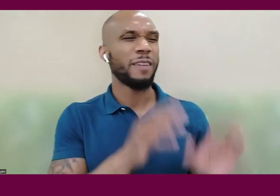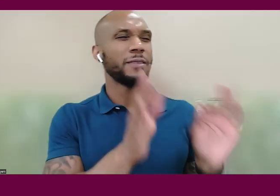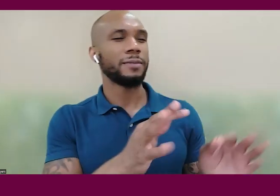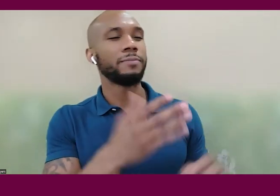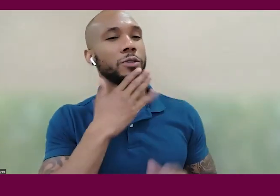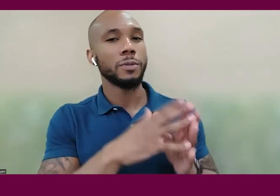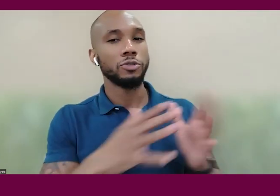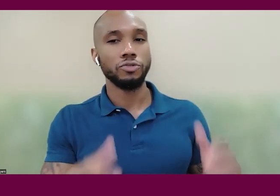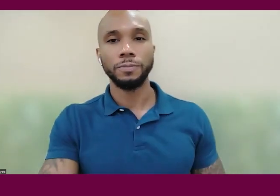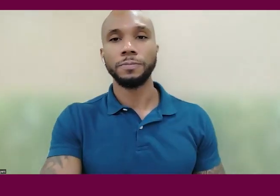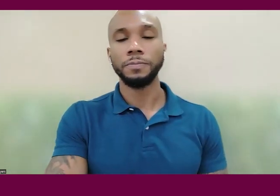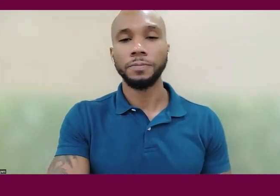Thank you so much.